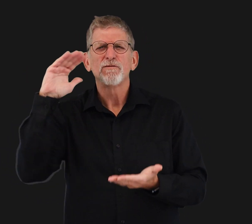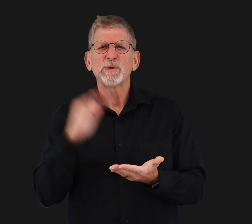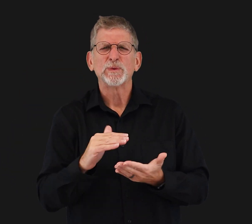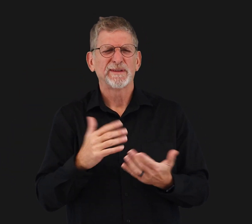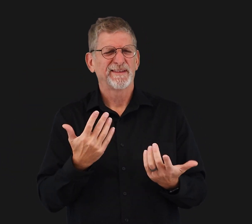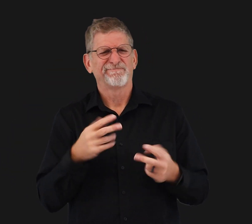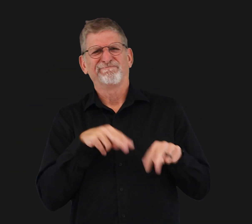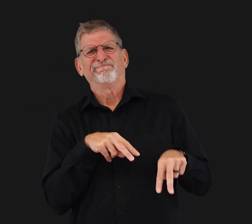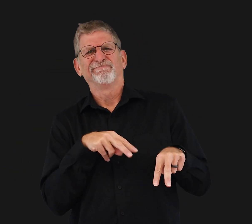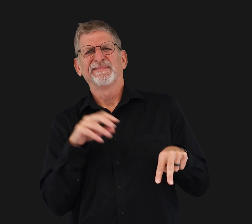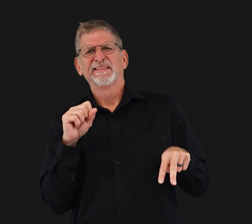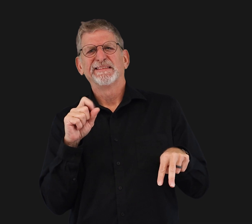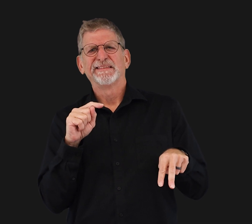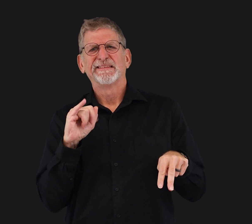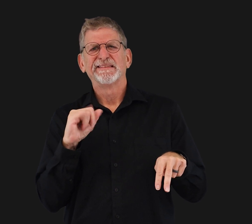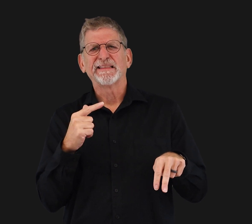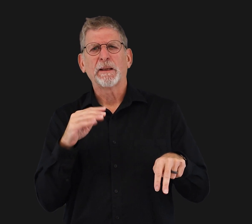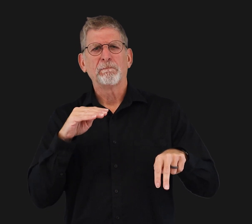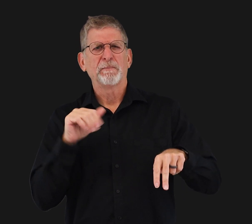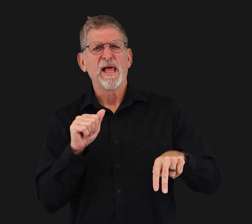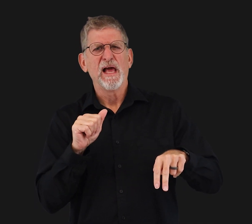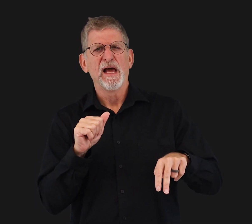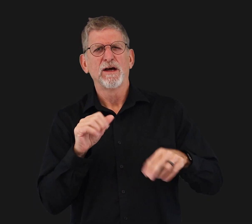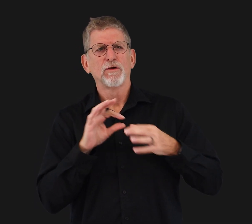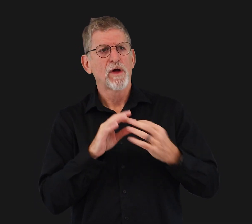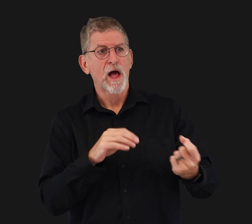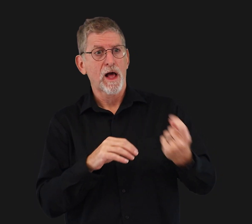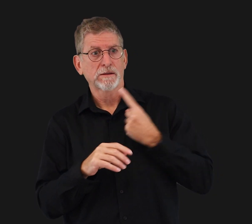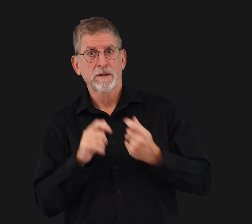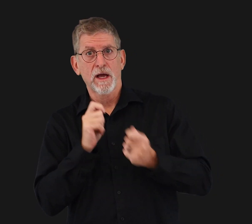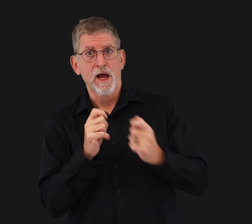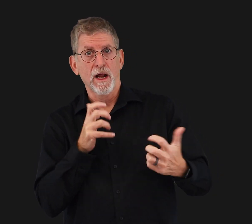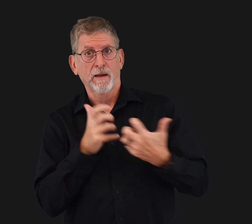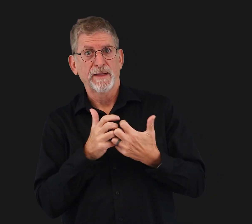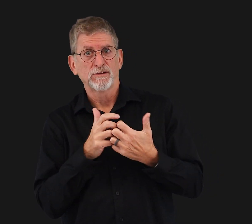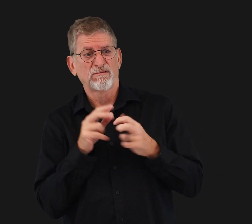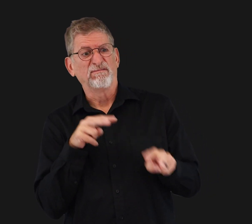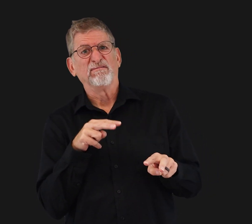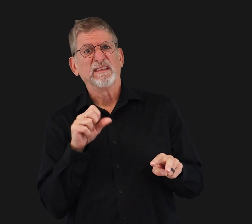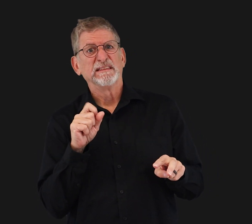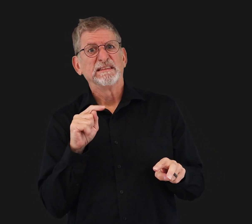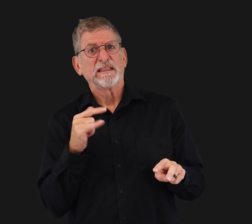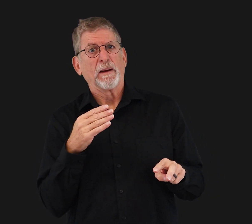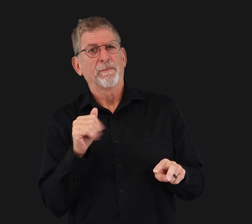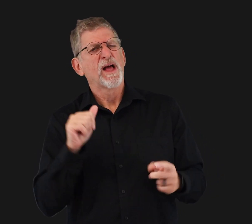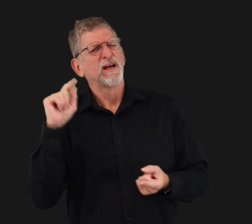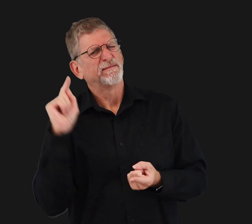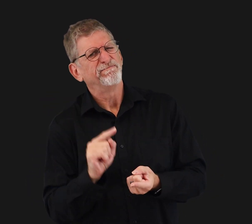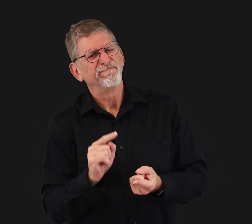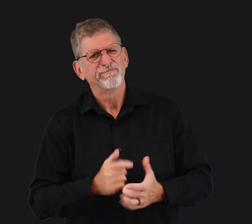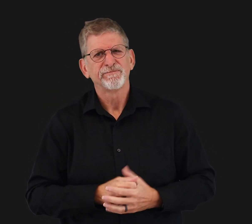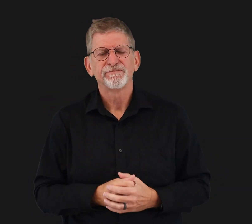• Reducing stigma around asking for an accommodation